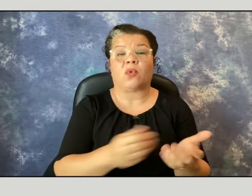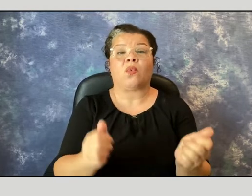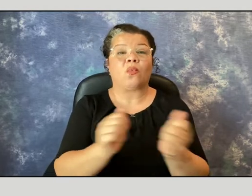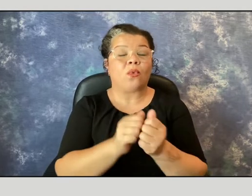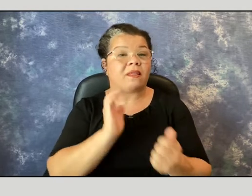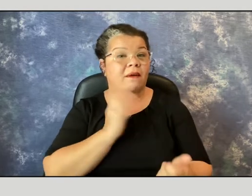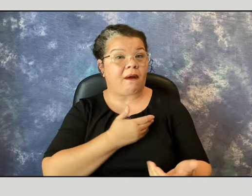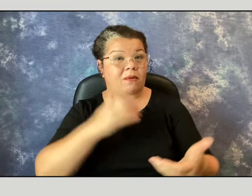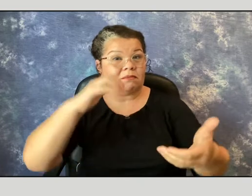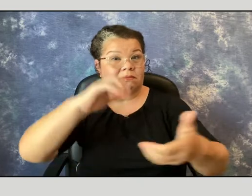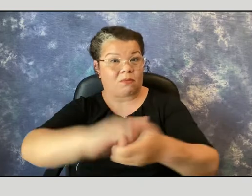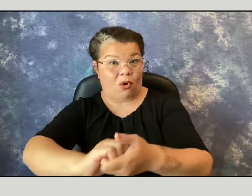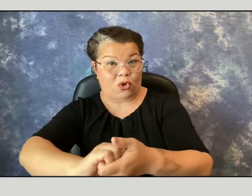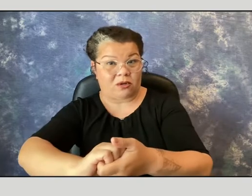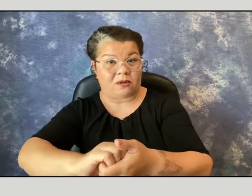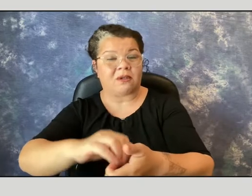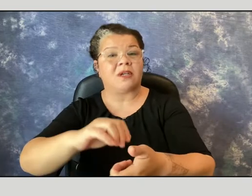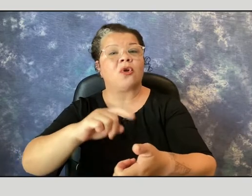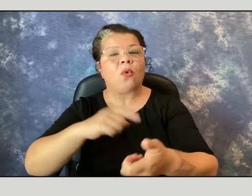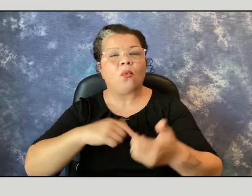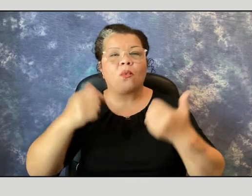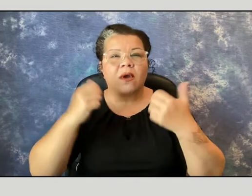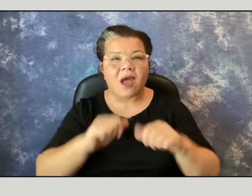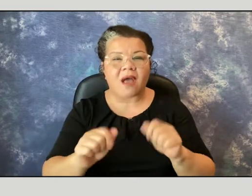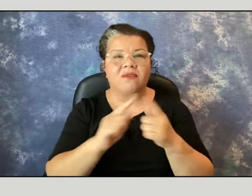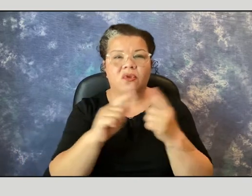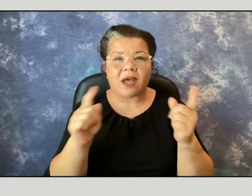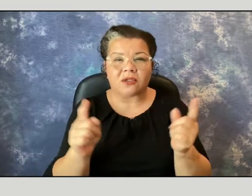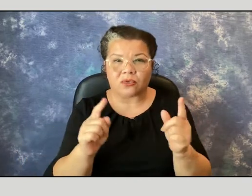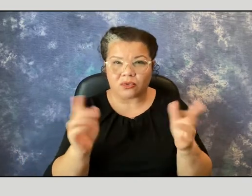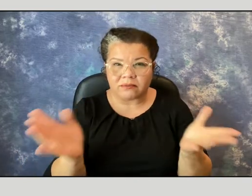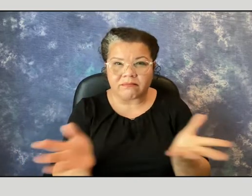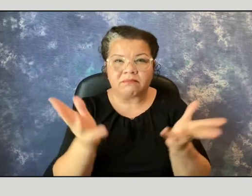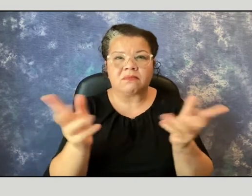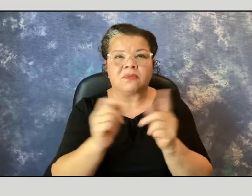we have tried to shape a holistic initiative that's rooted in a steadfast